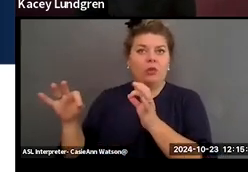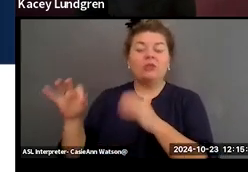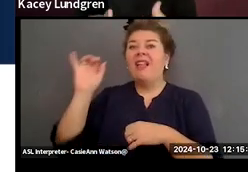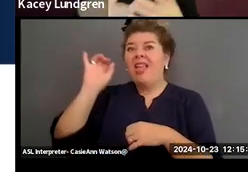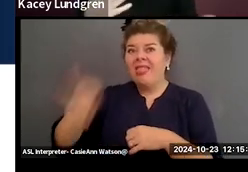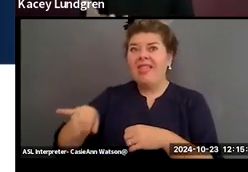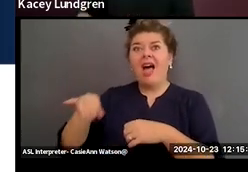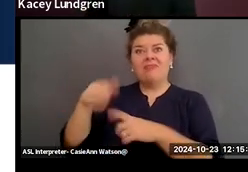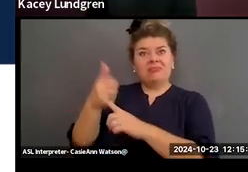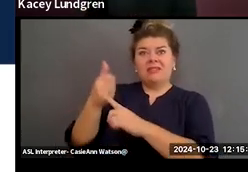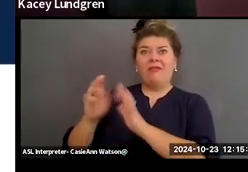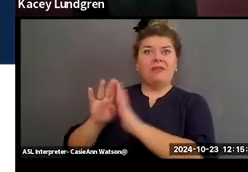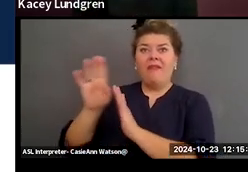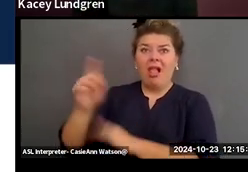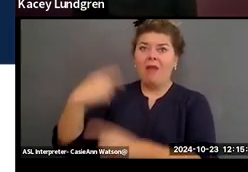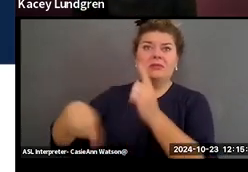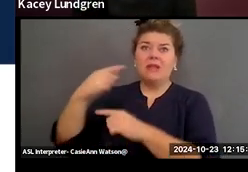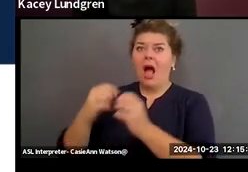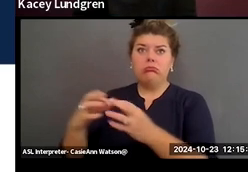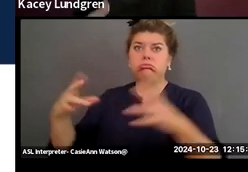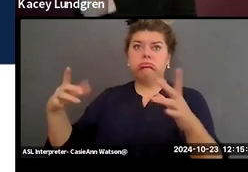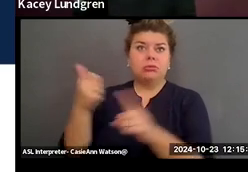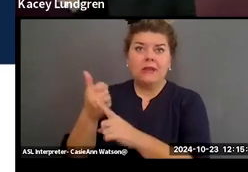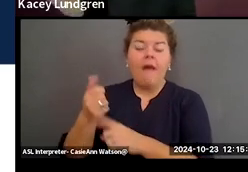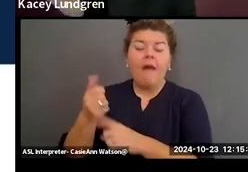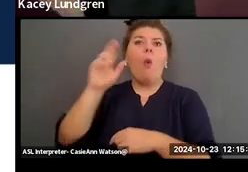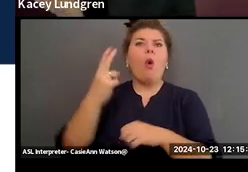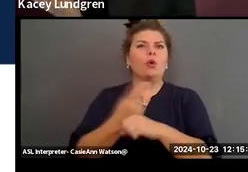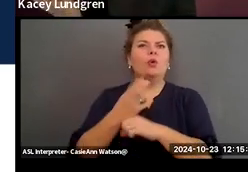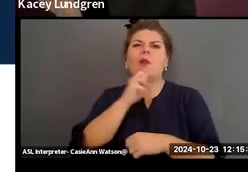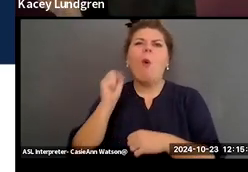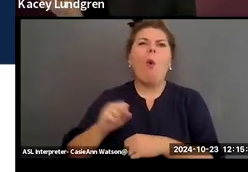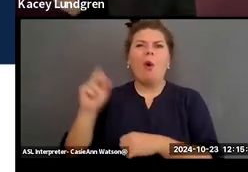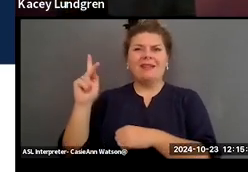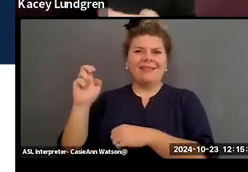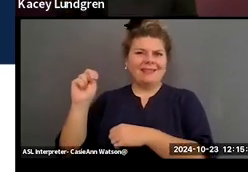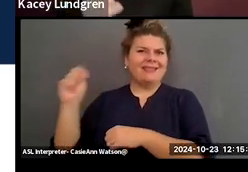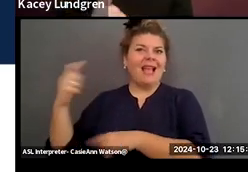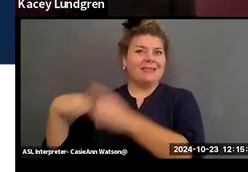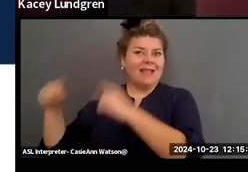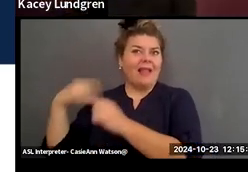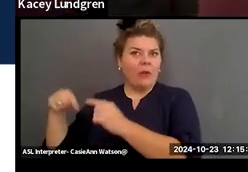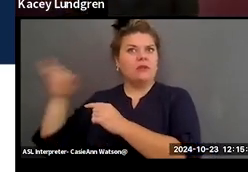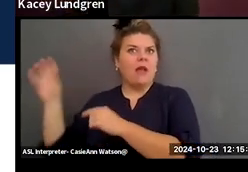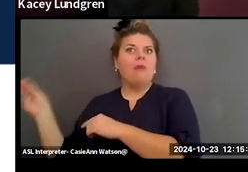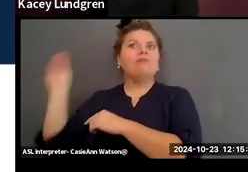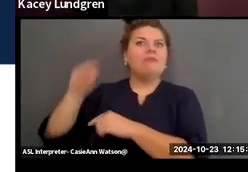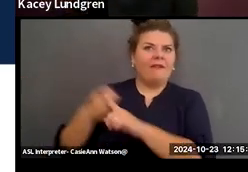that developed naturally there or was based off of the Old Kent Sign Language that theoretically had been brought over from England.